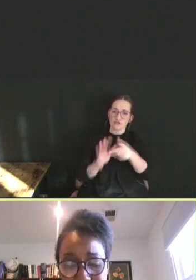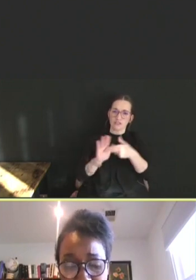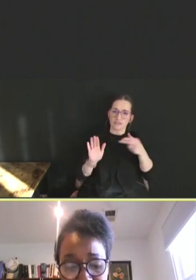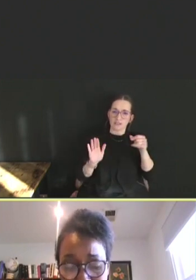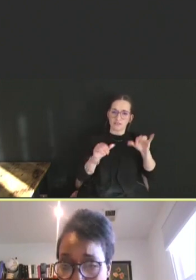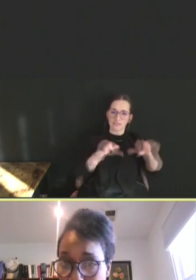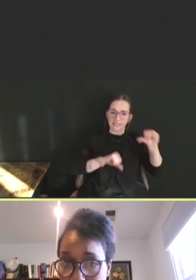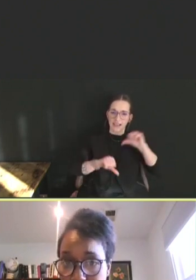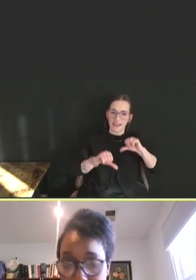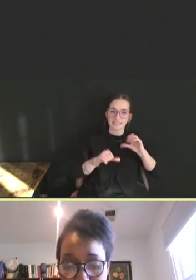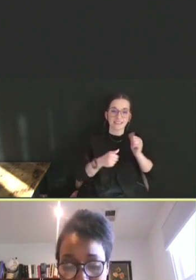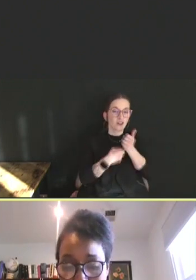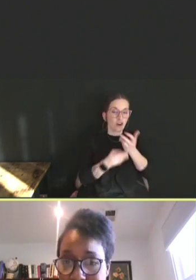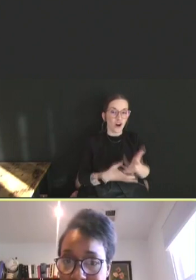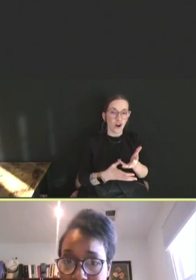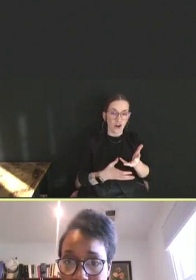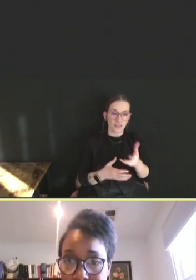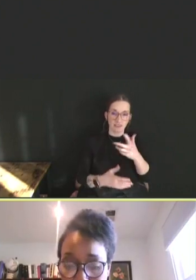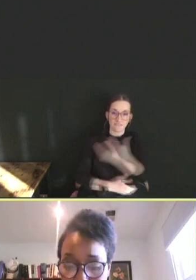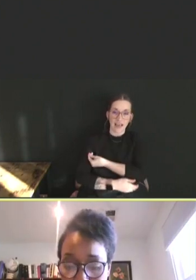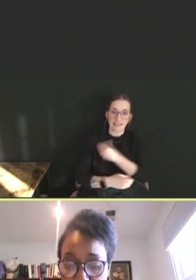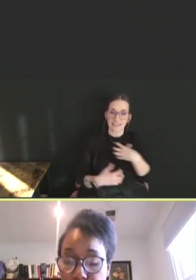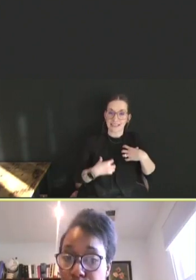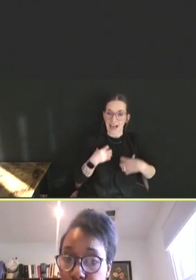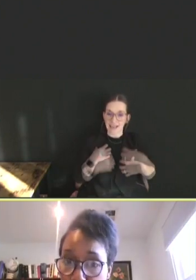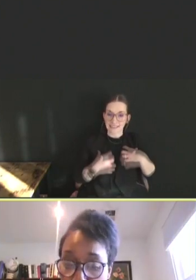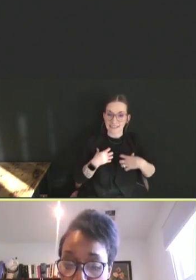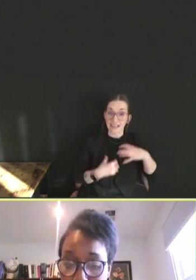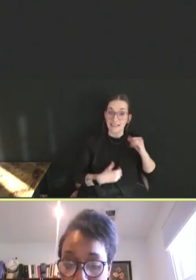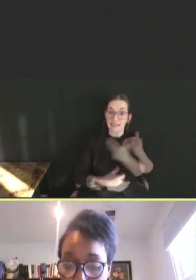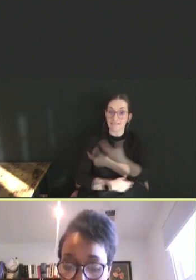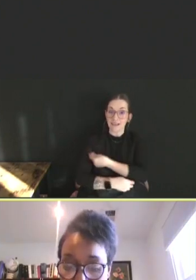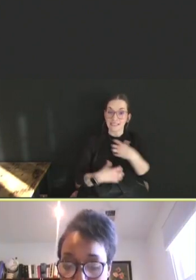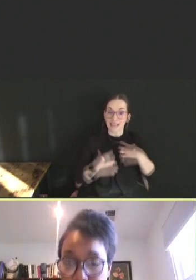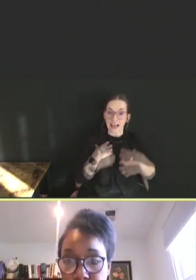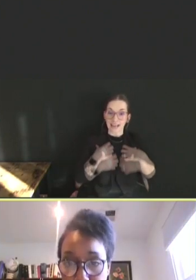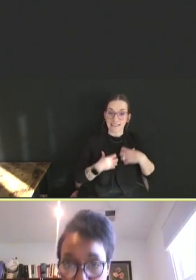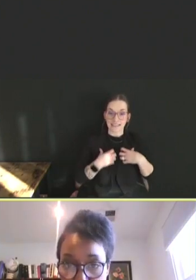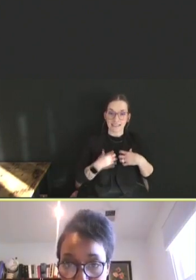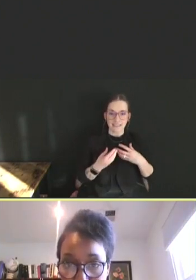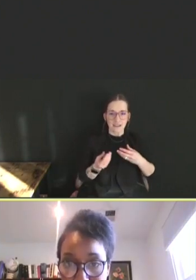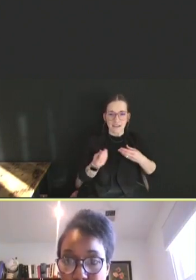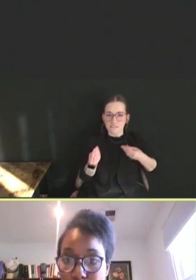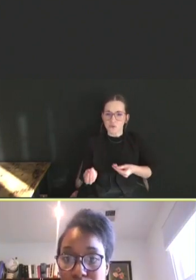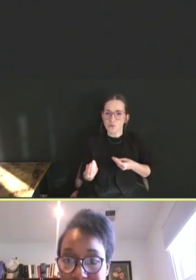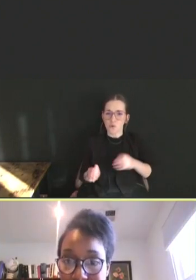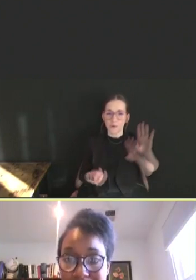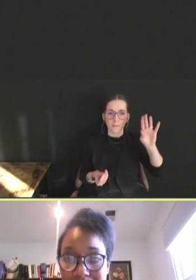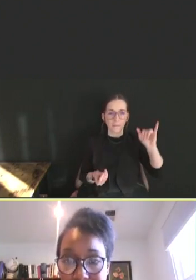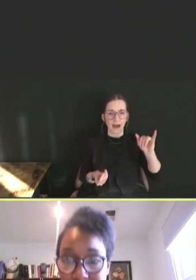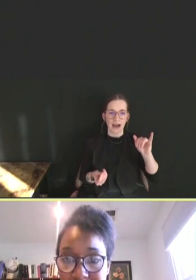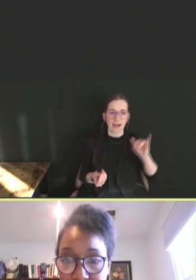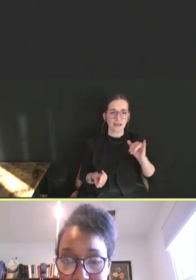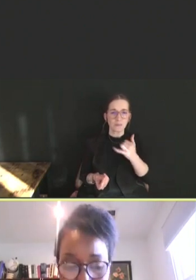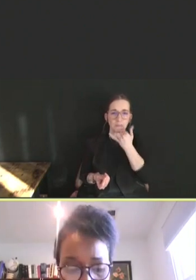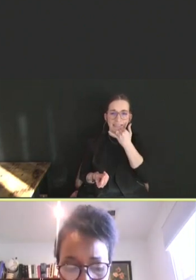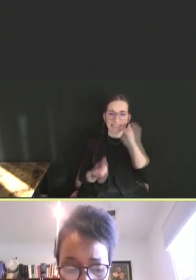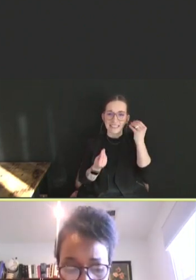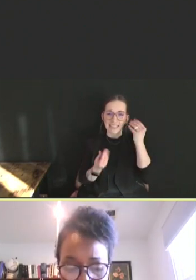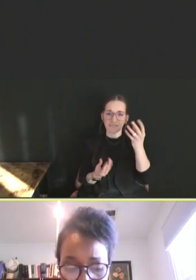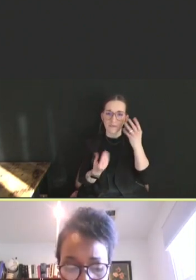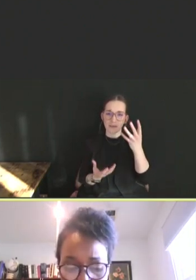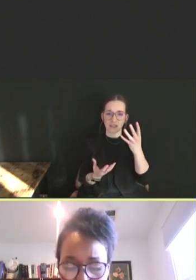If unchecked, vaccine hesitancy fueled by misinformation will lead to deleterious outcomes.